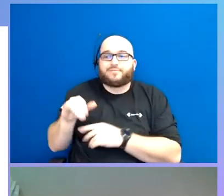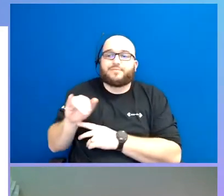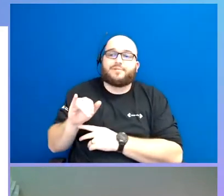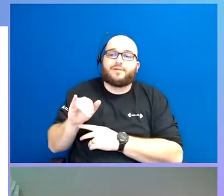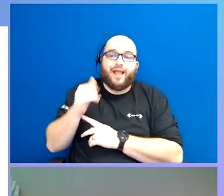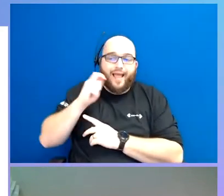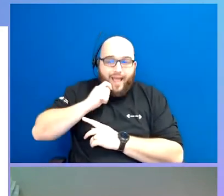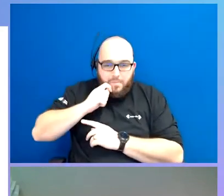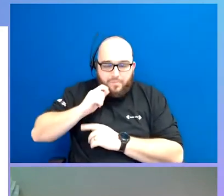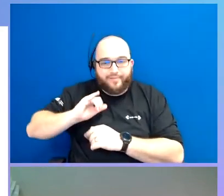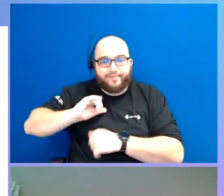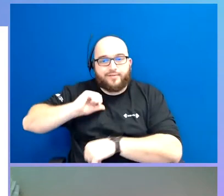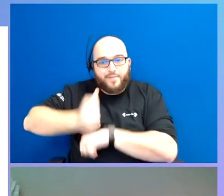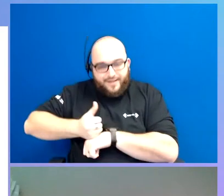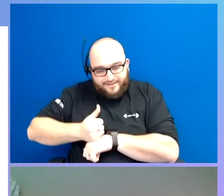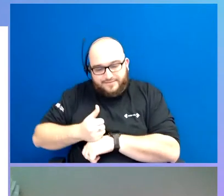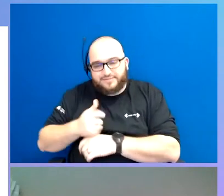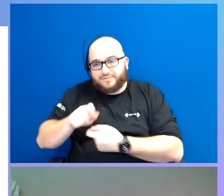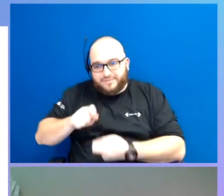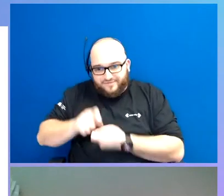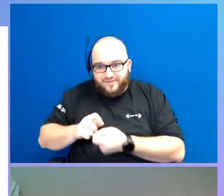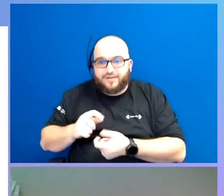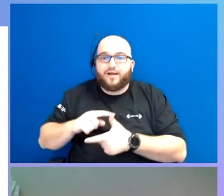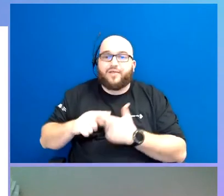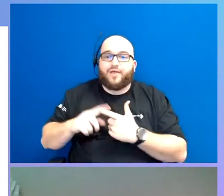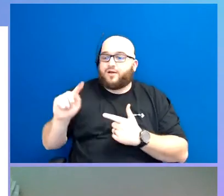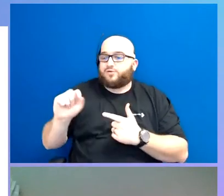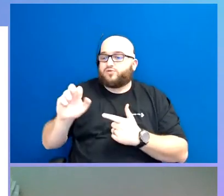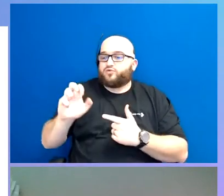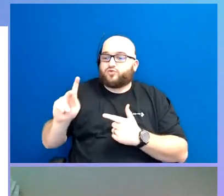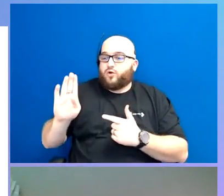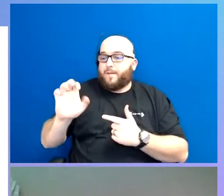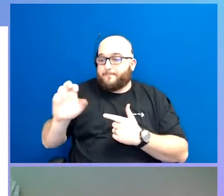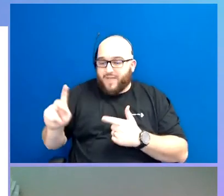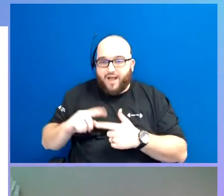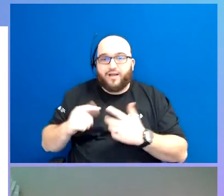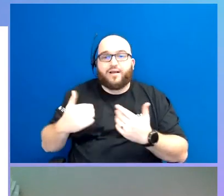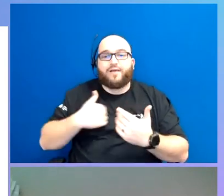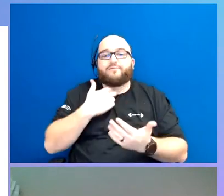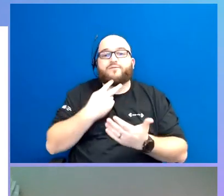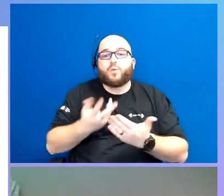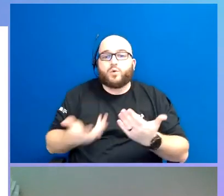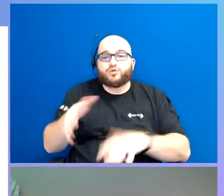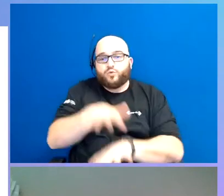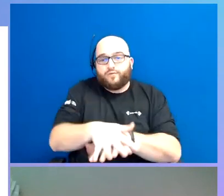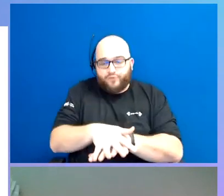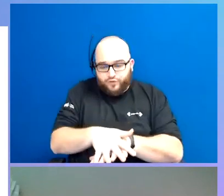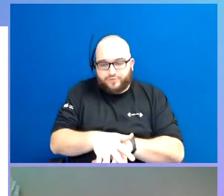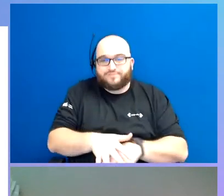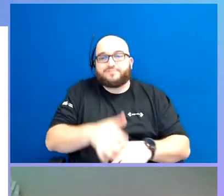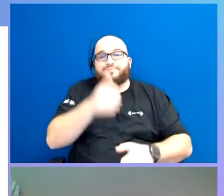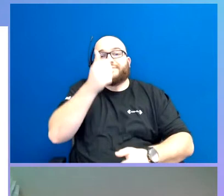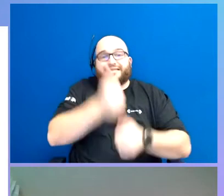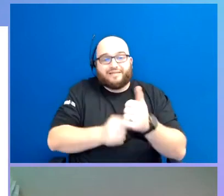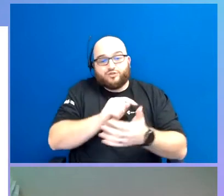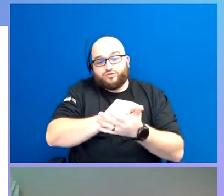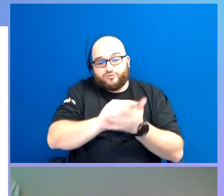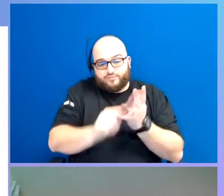specific sessions, and then talkback and voiceover, um, each